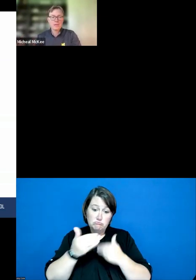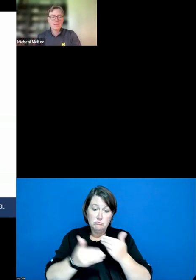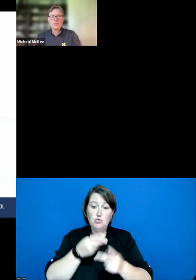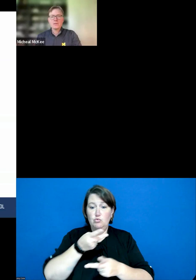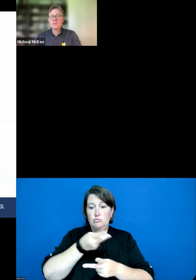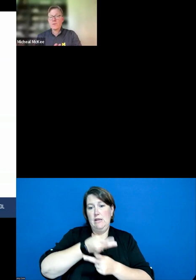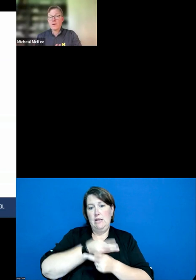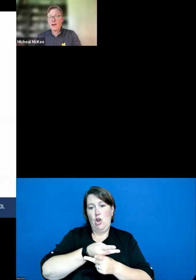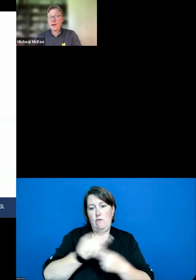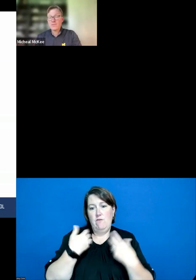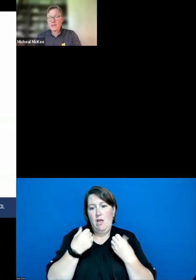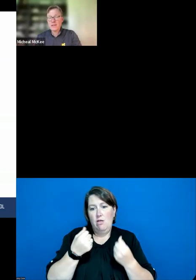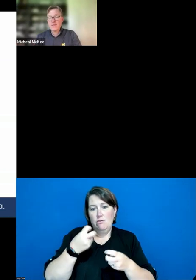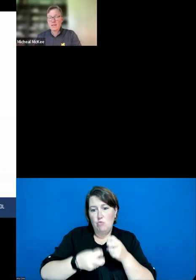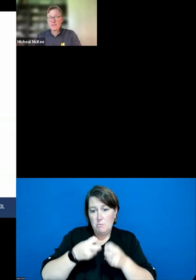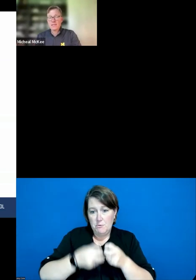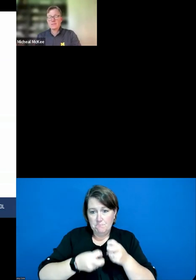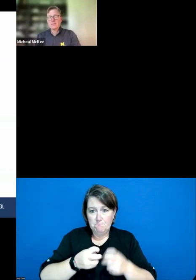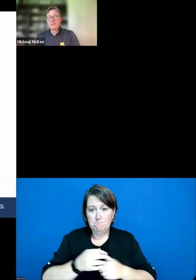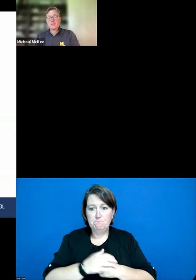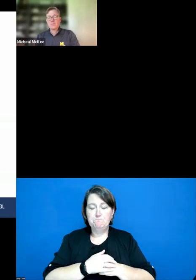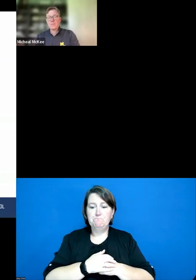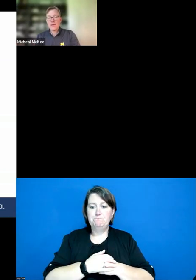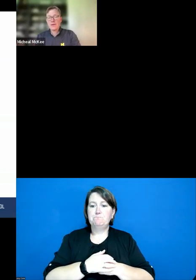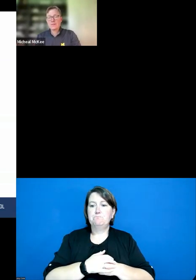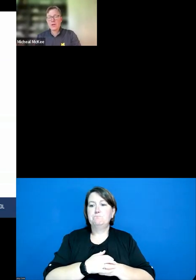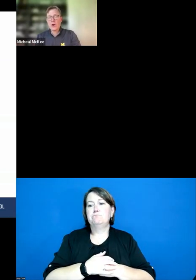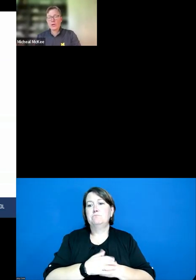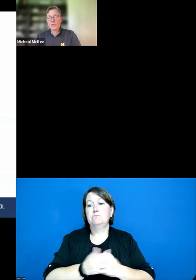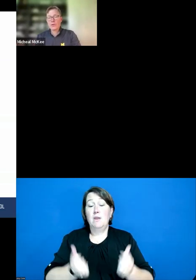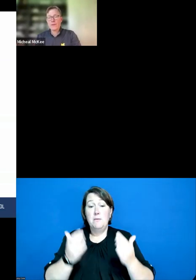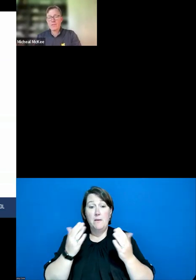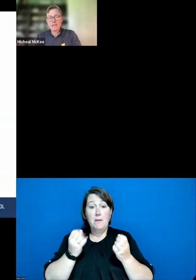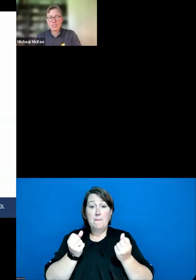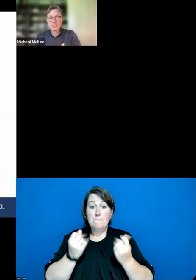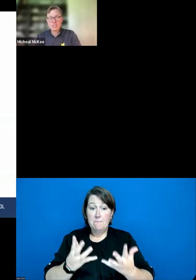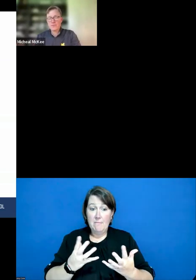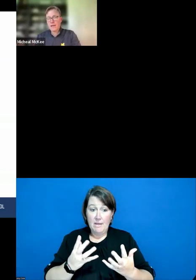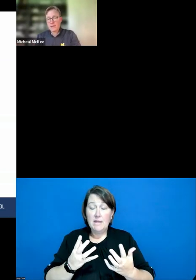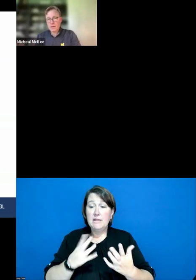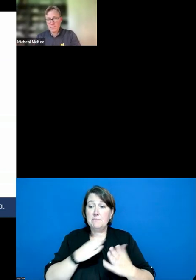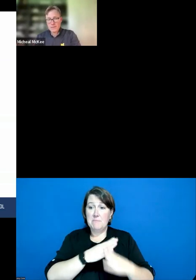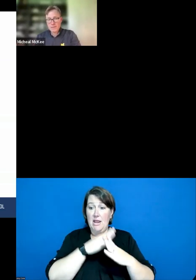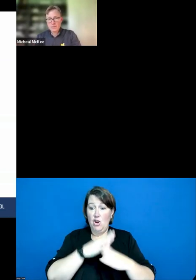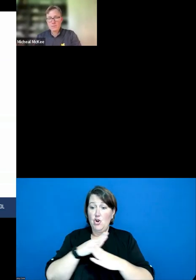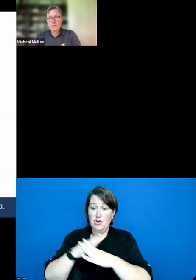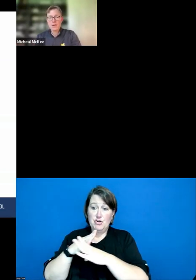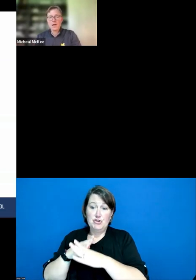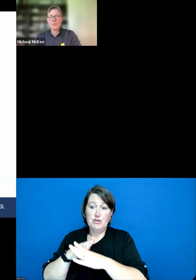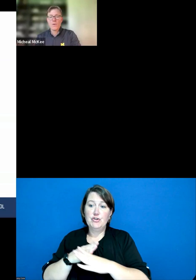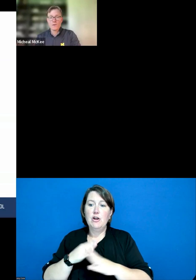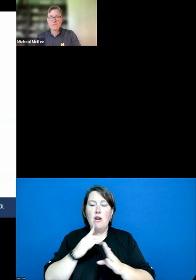So obviously, a lot of these barriers are clear violations of the legal laws